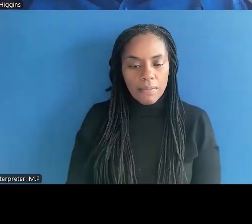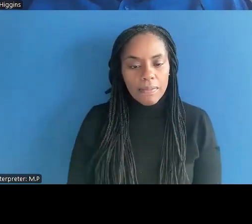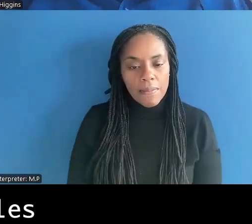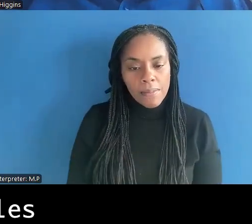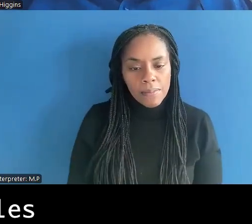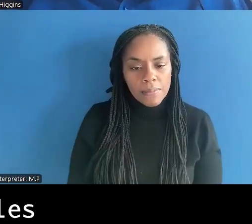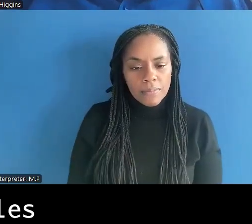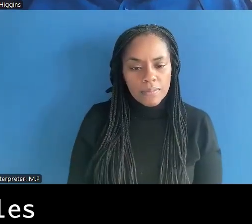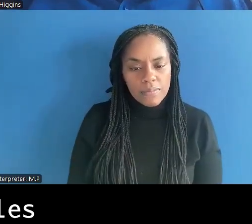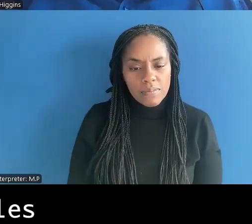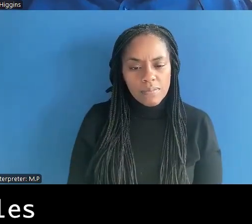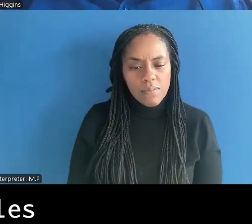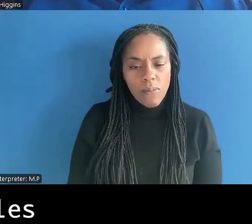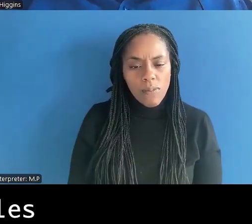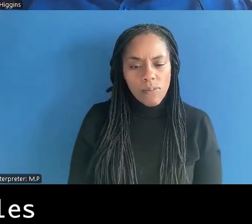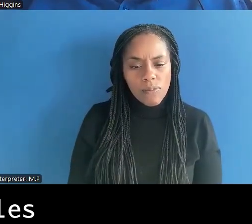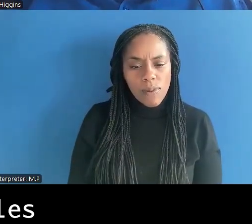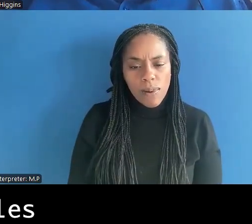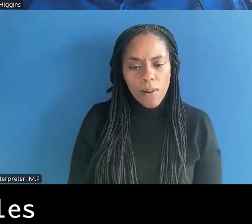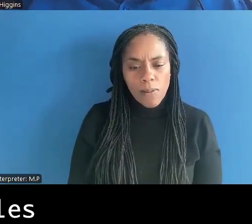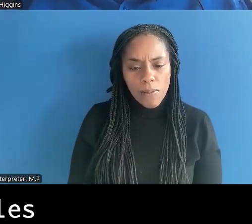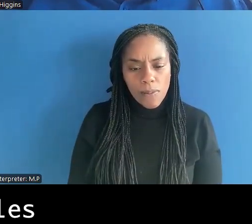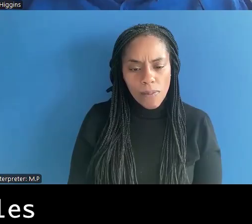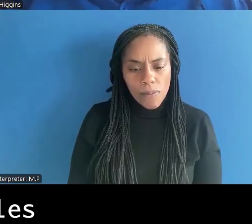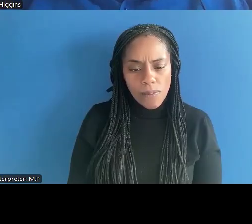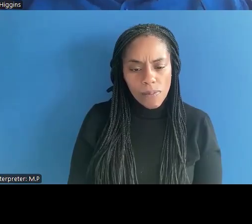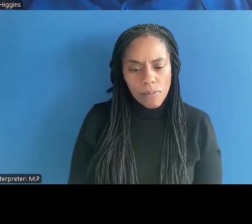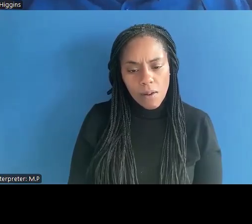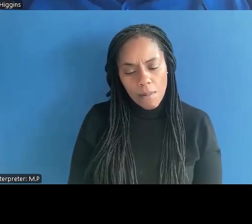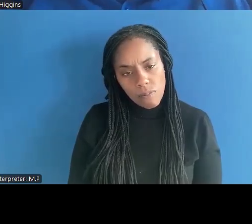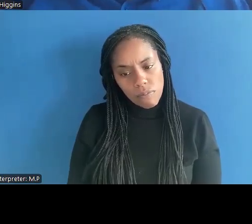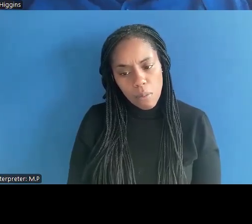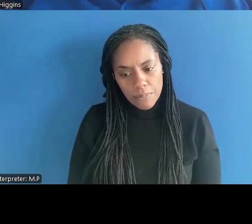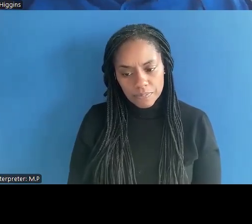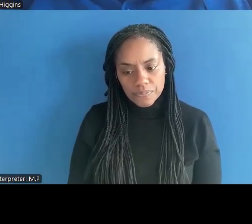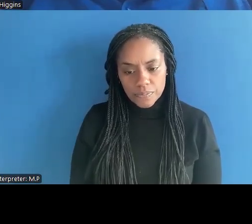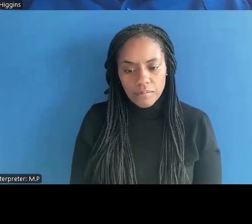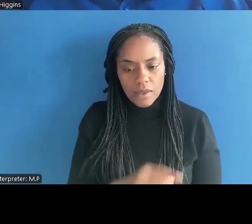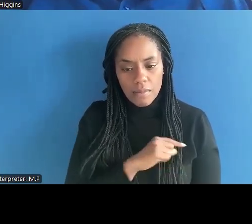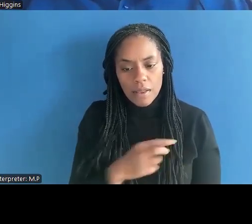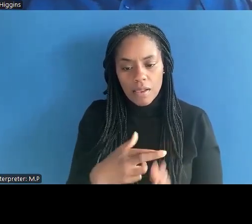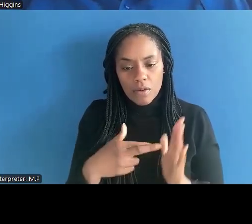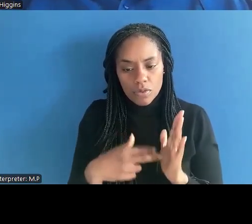Okay. So all other eligibility rules for for Medi-Cal still applied like income rules.